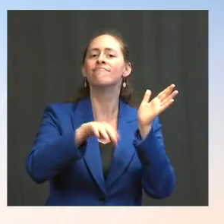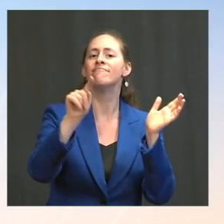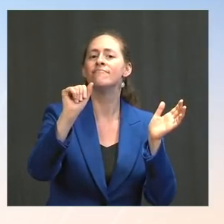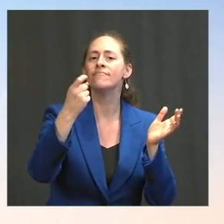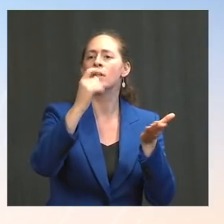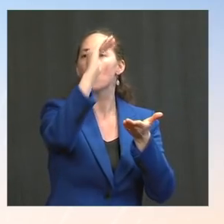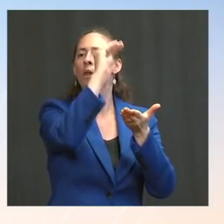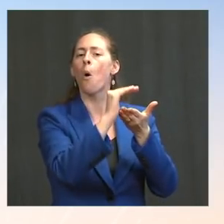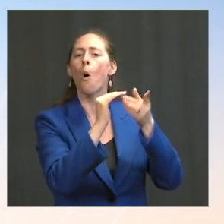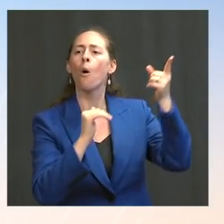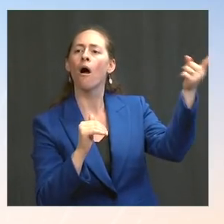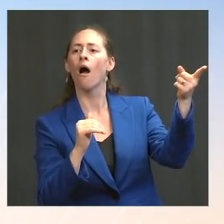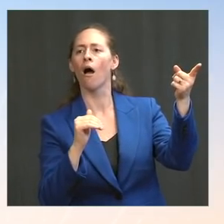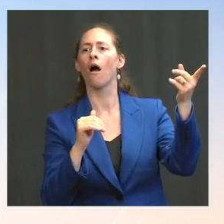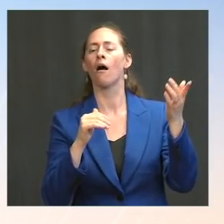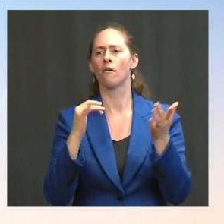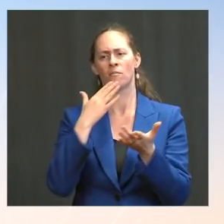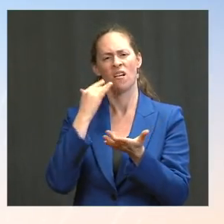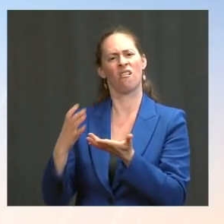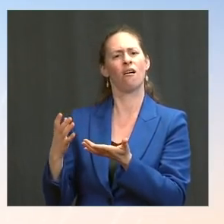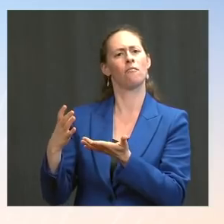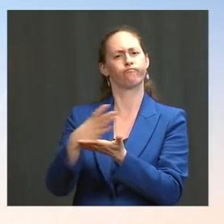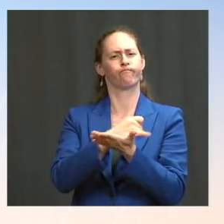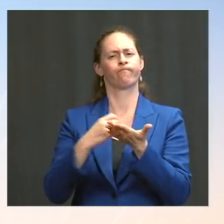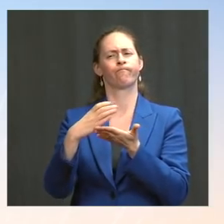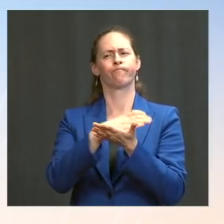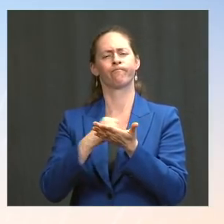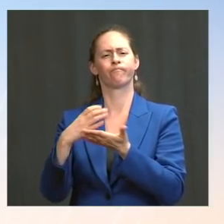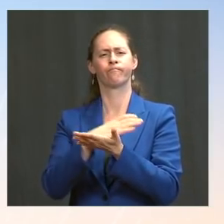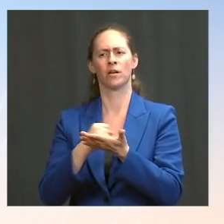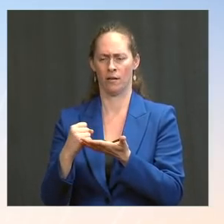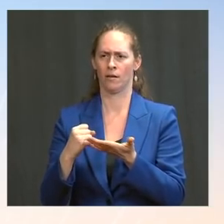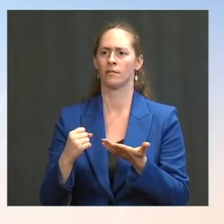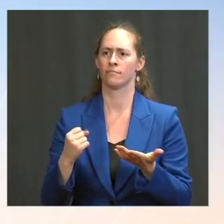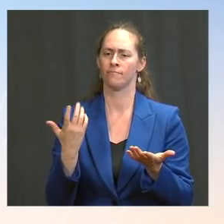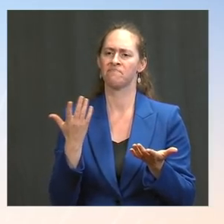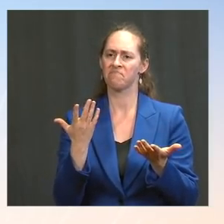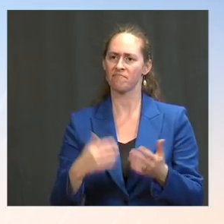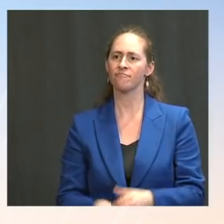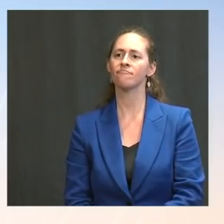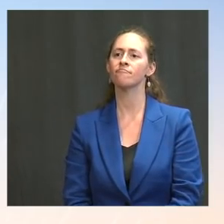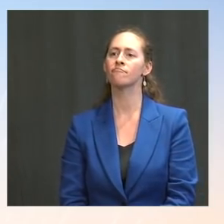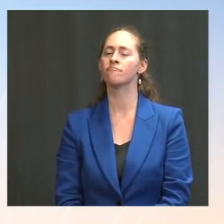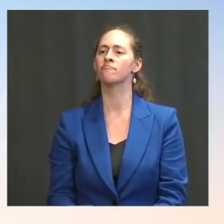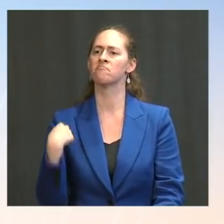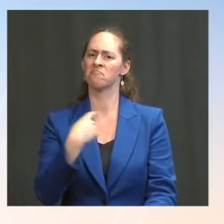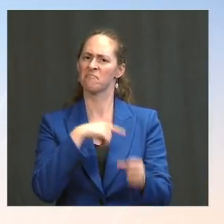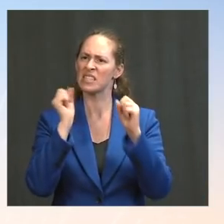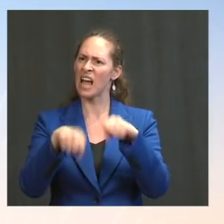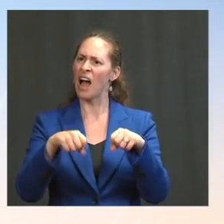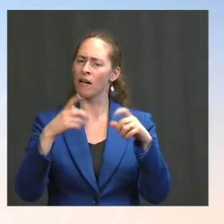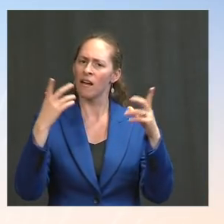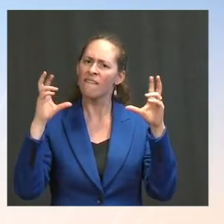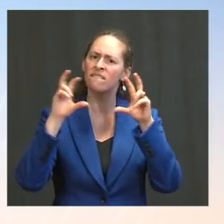in productivity-enhancing measures like investing in universal preschool. Along the lines the President has laid out --